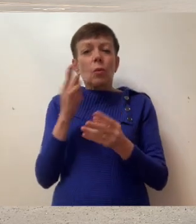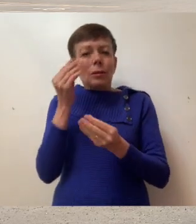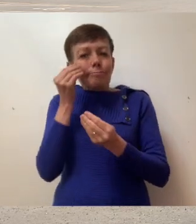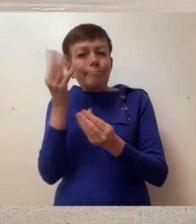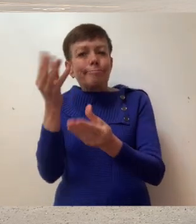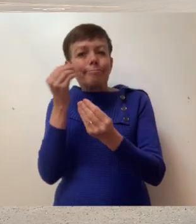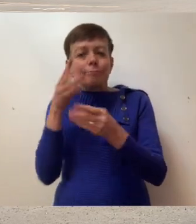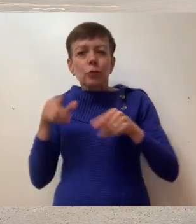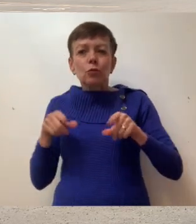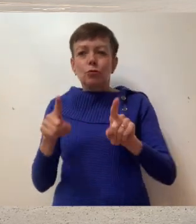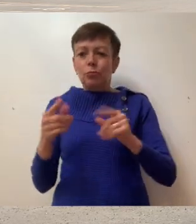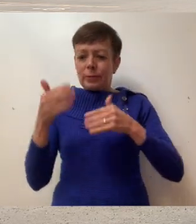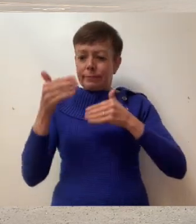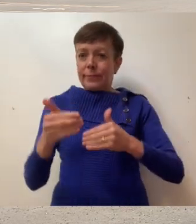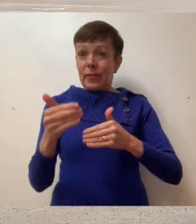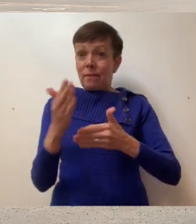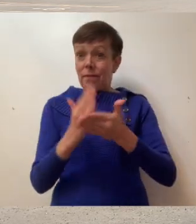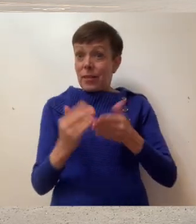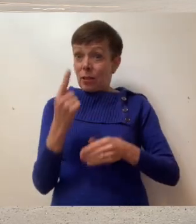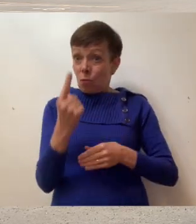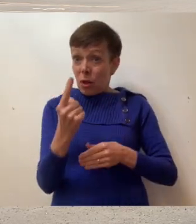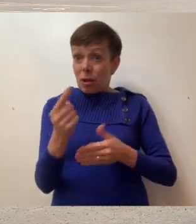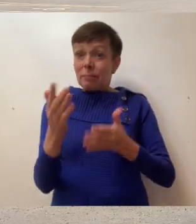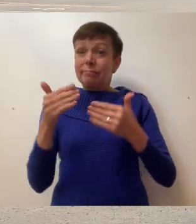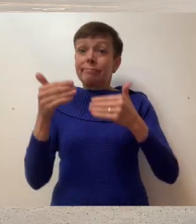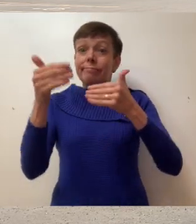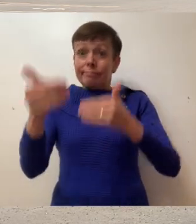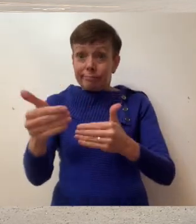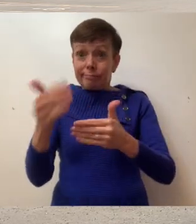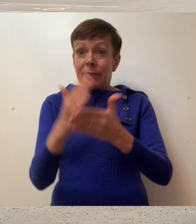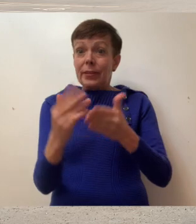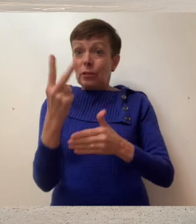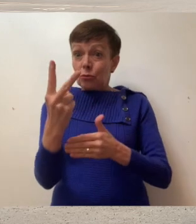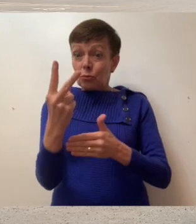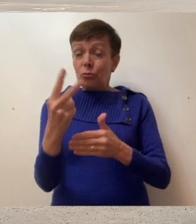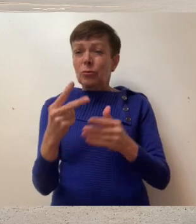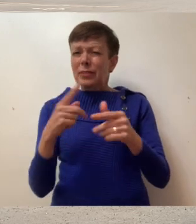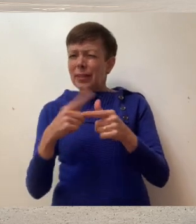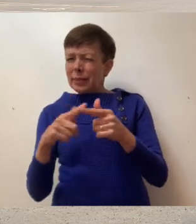of what Phase 3 will look like.